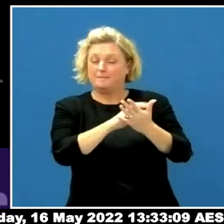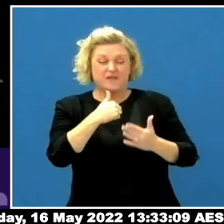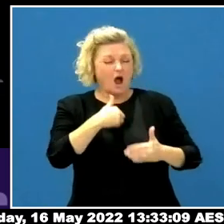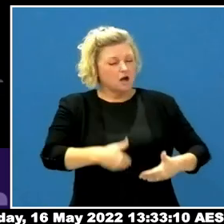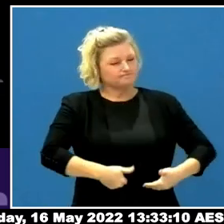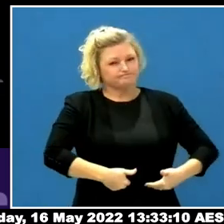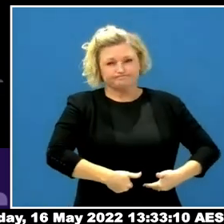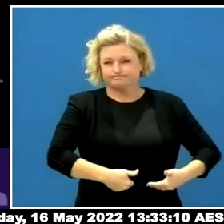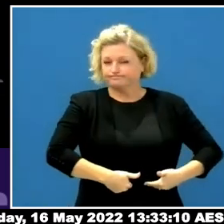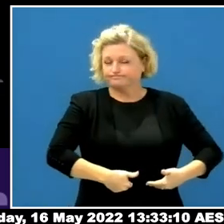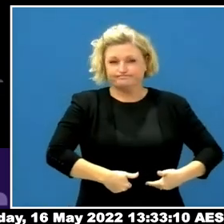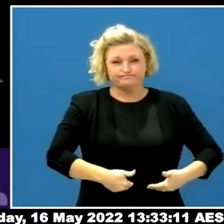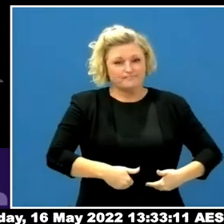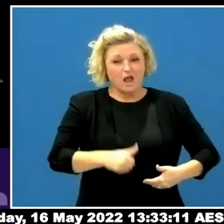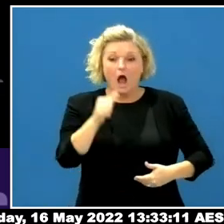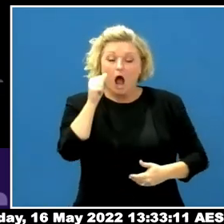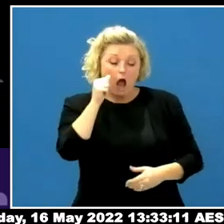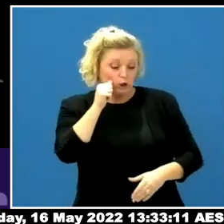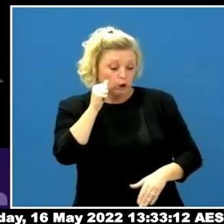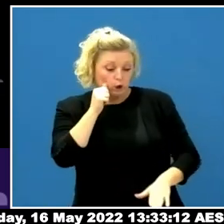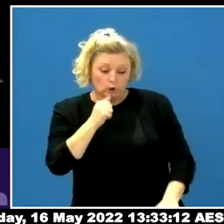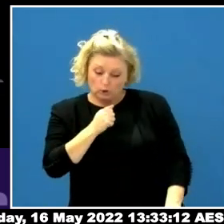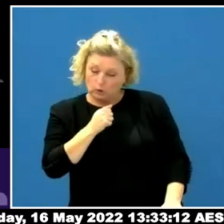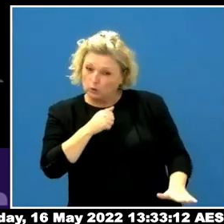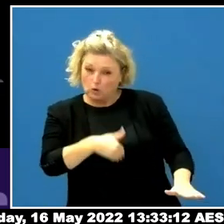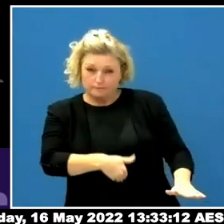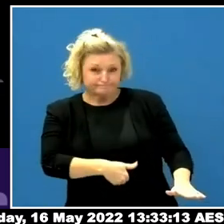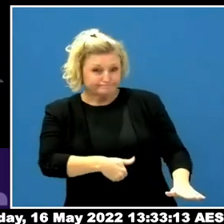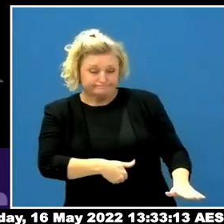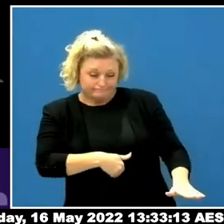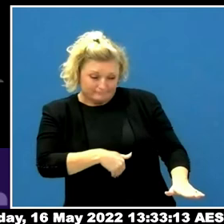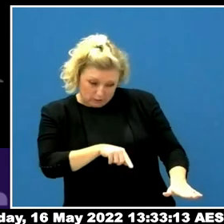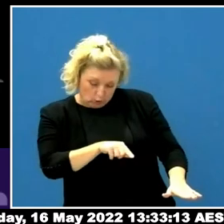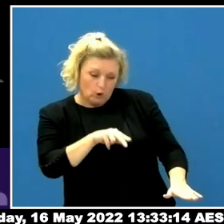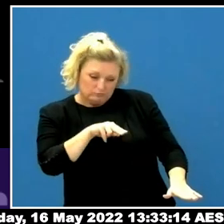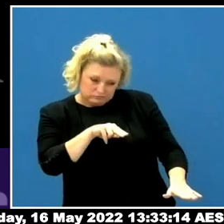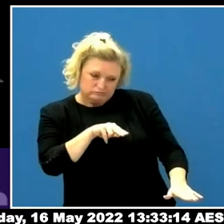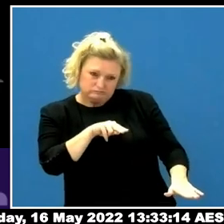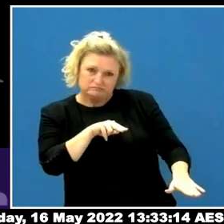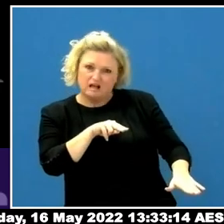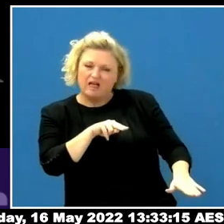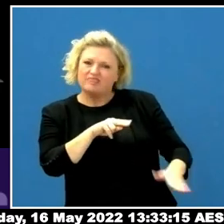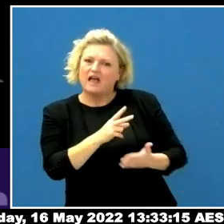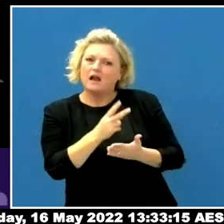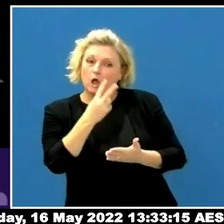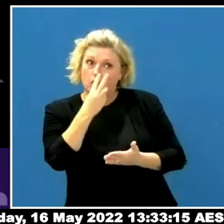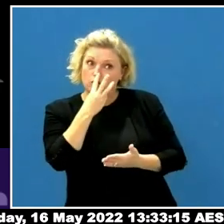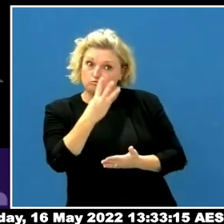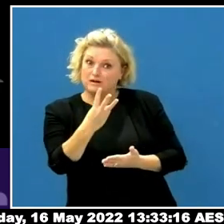He was then diagnosed with Epilepsy at age three due to his shunt and due to that many